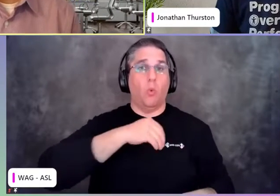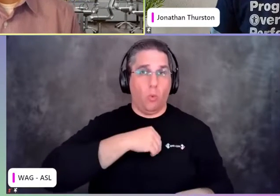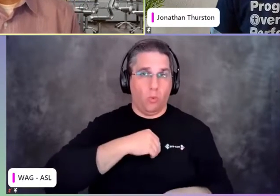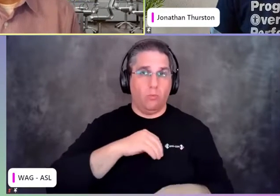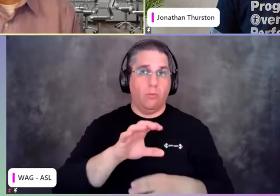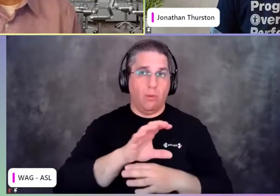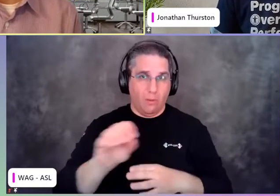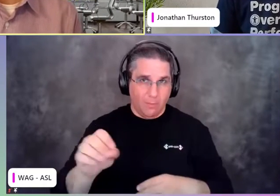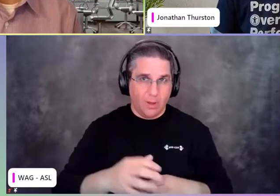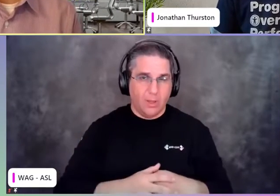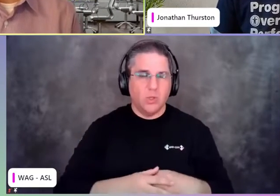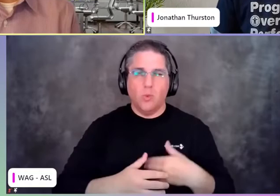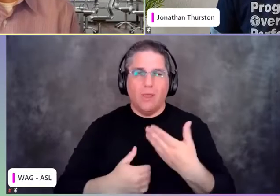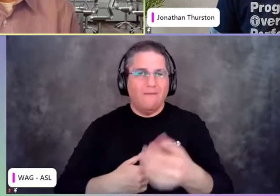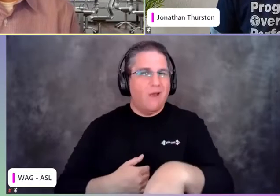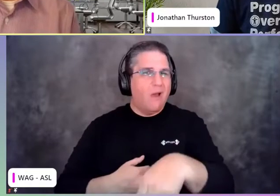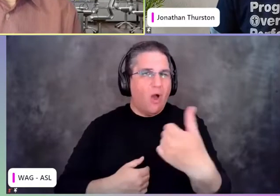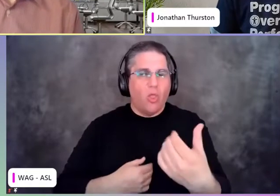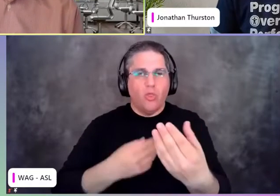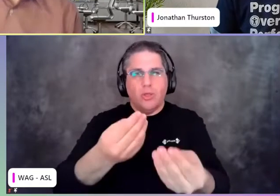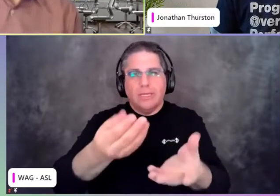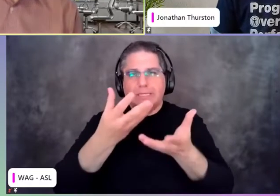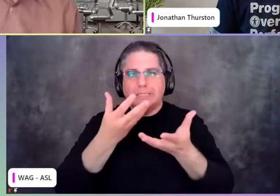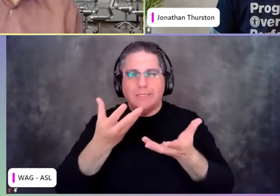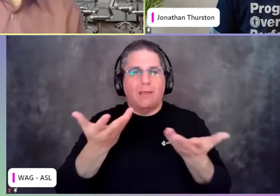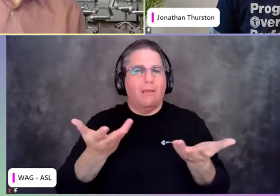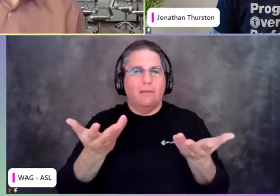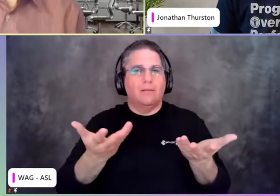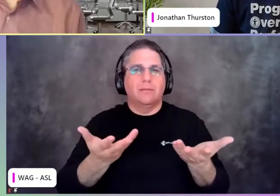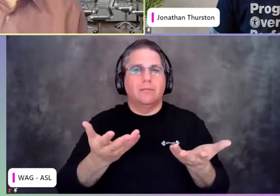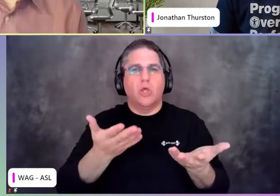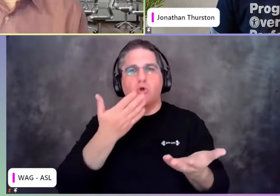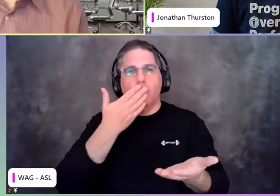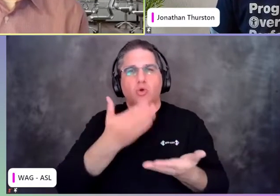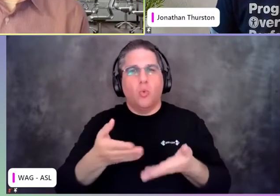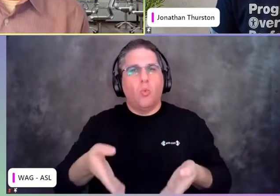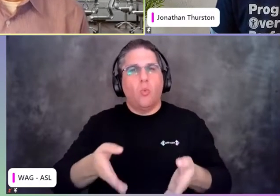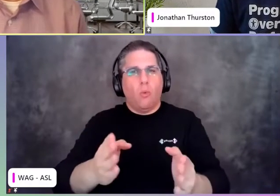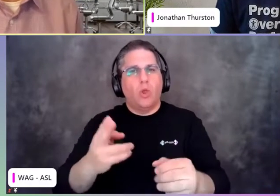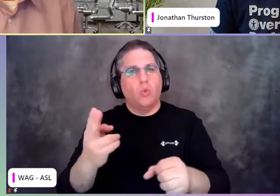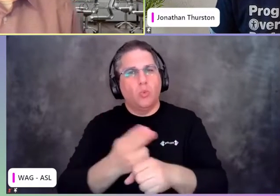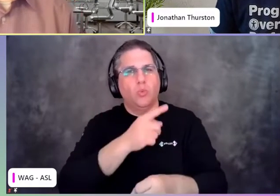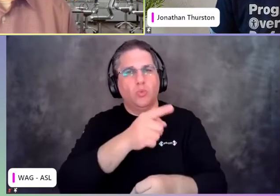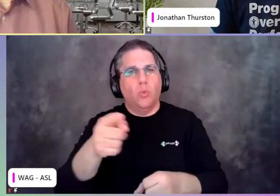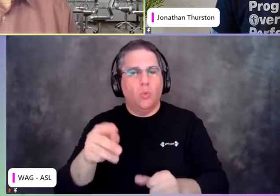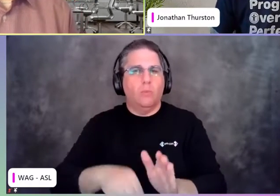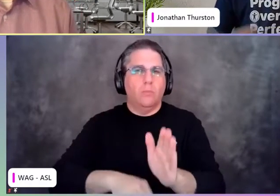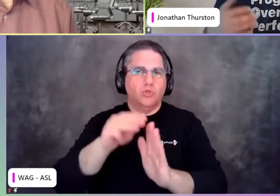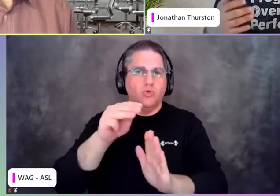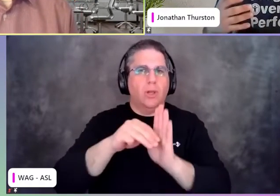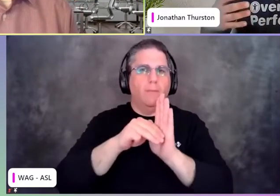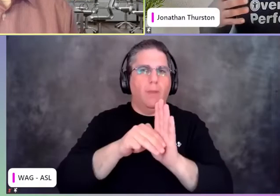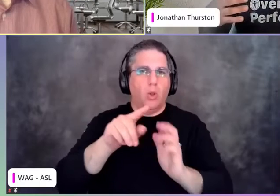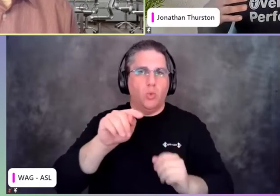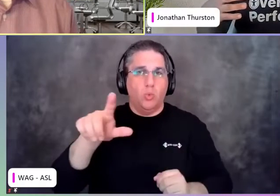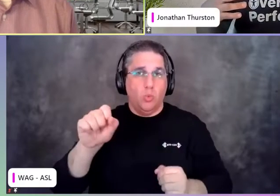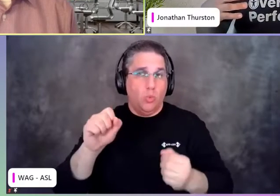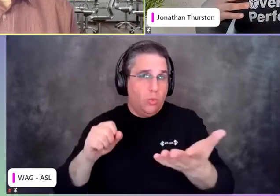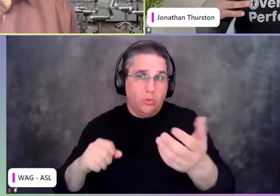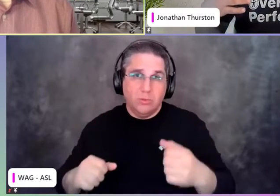other organizations, but you've also been helping to lead the process at your own company. In terms of the process, any other insights into what makes